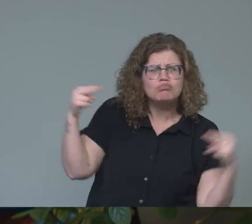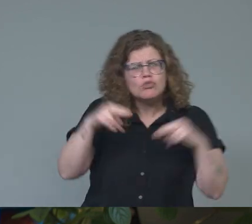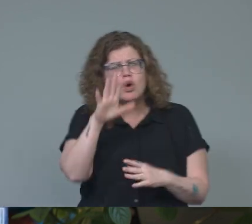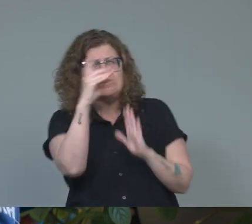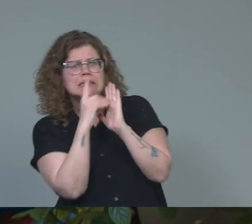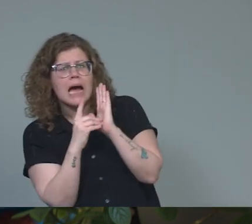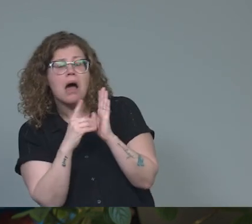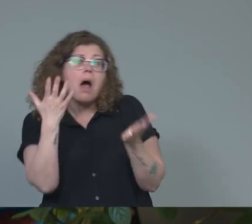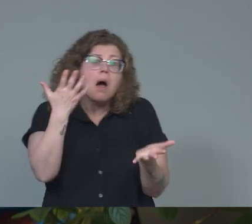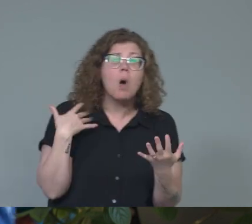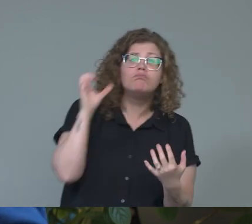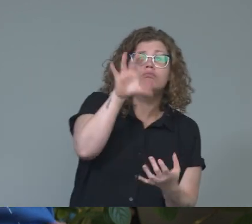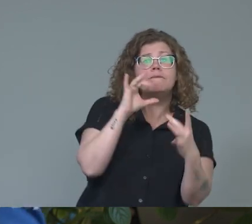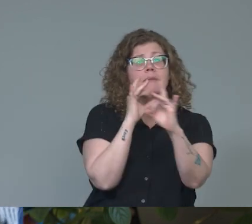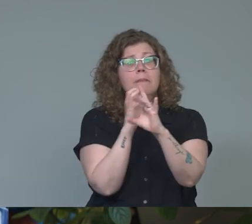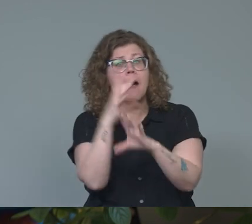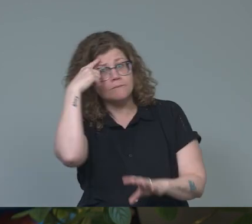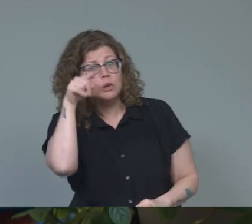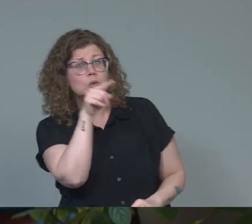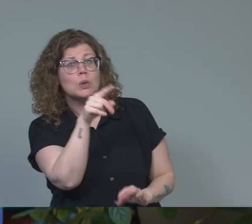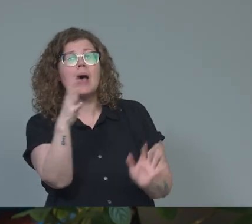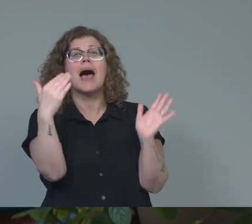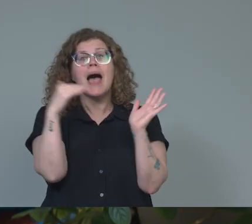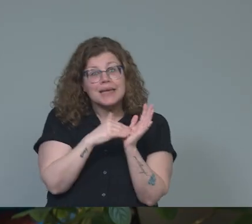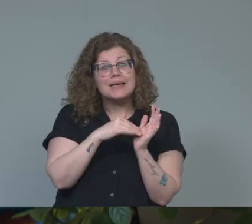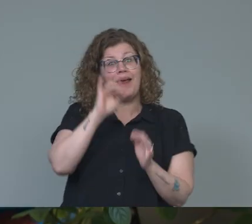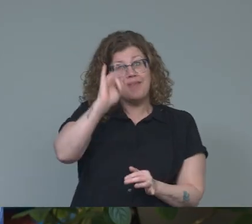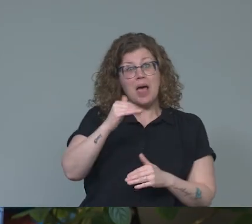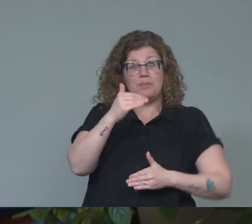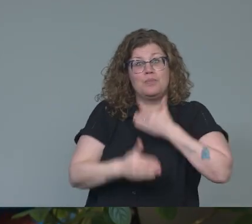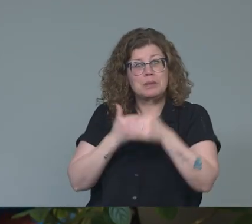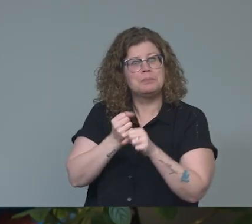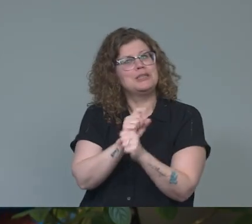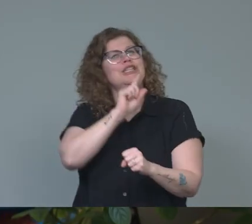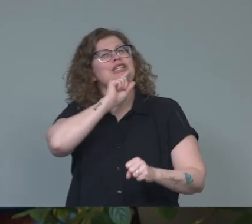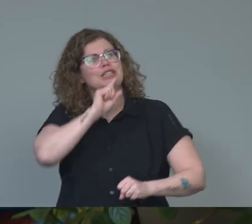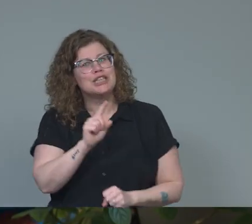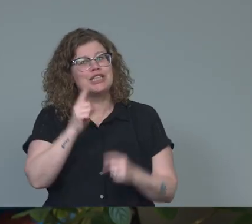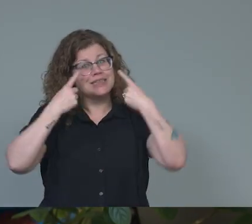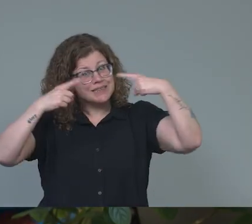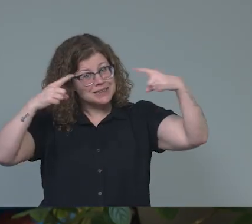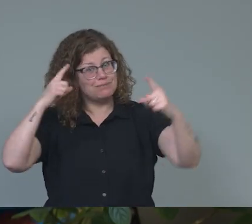big time, other than just like, they were like, if I assume they were trying to divert me